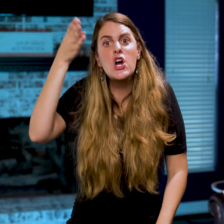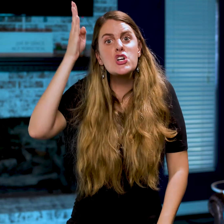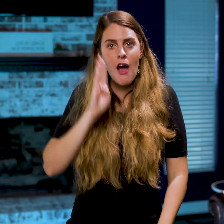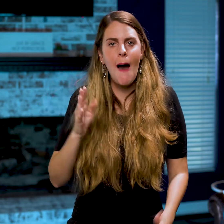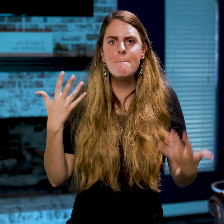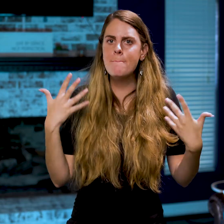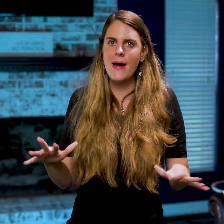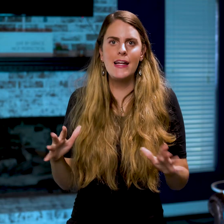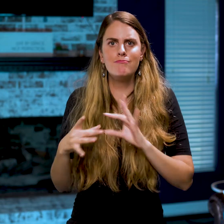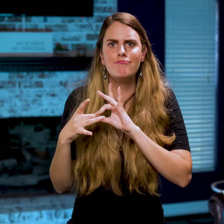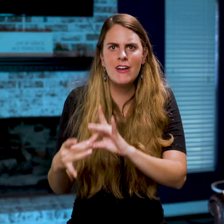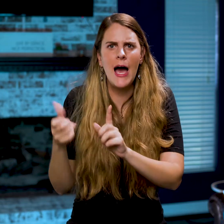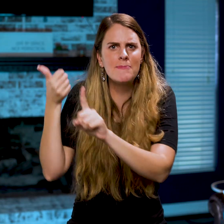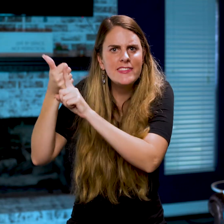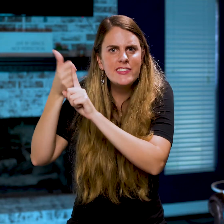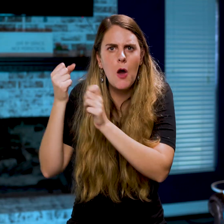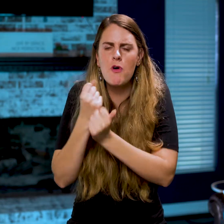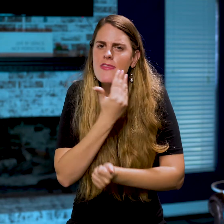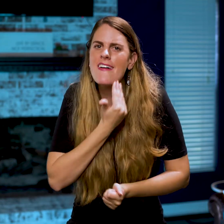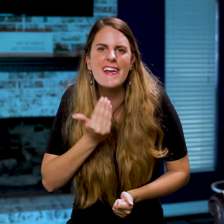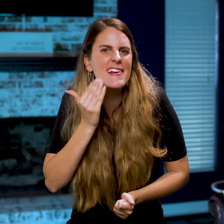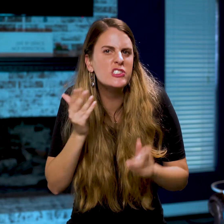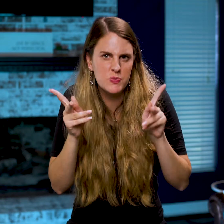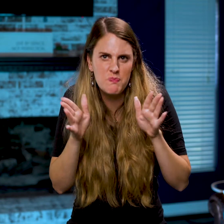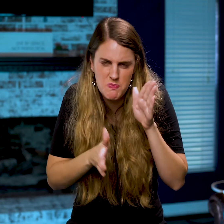that God has aligned Himself with the Israelites.